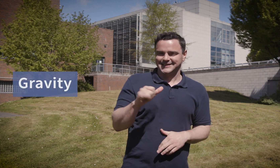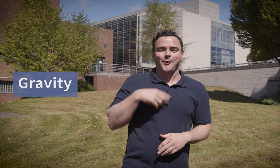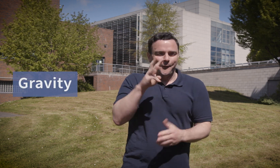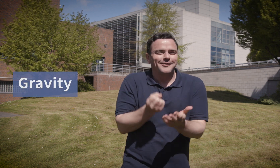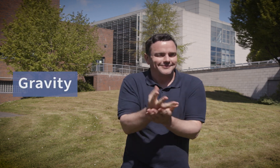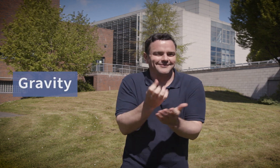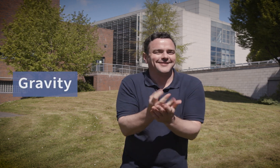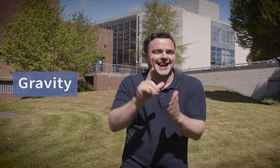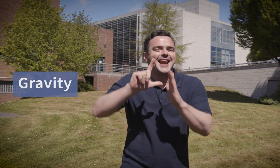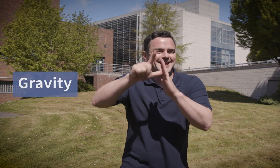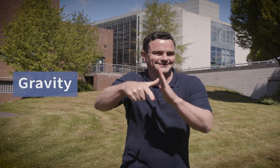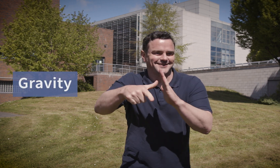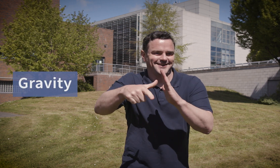and I'm here to tell you all about it.